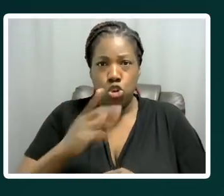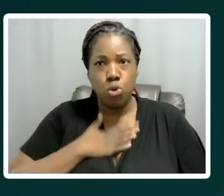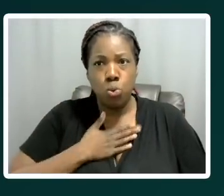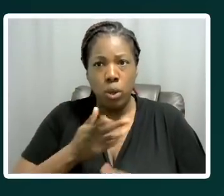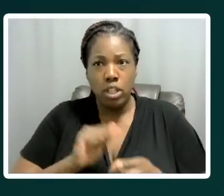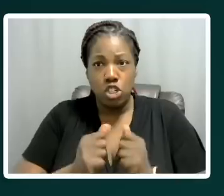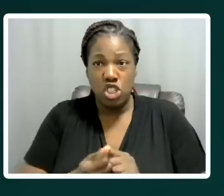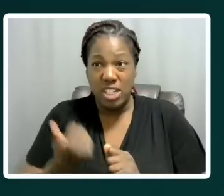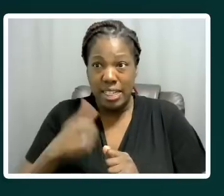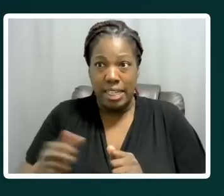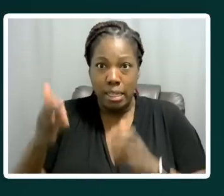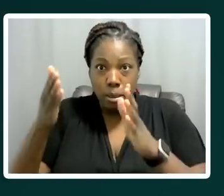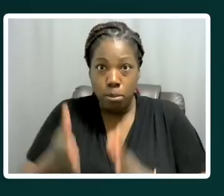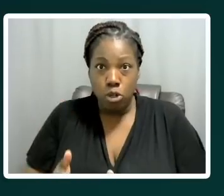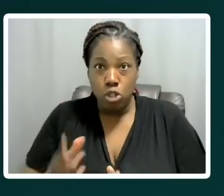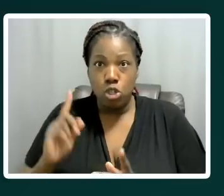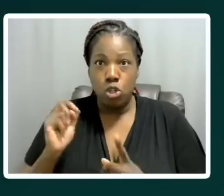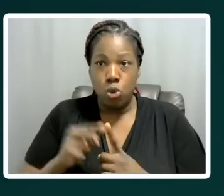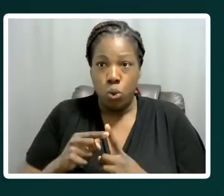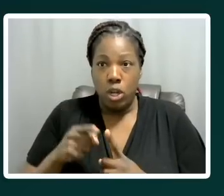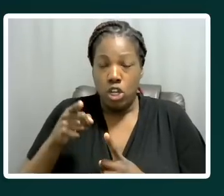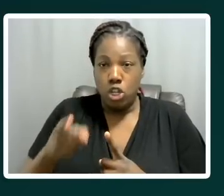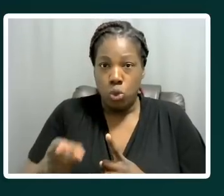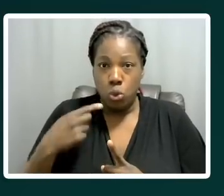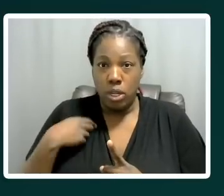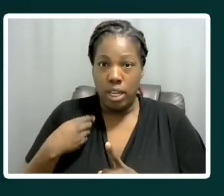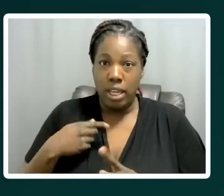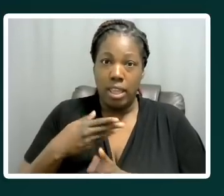that when you get to the end of preproduction, you've got a script and nothing changes has never